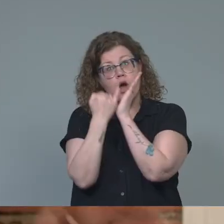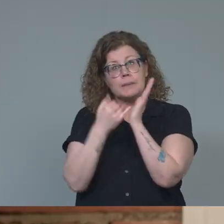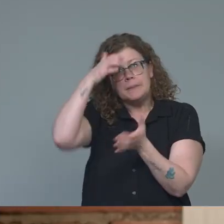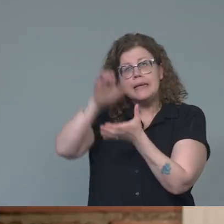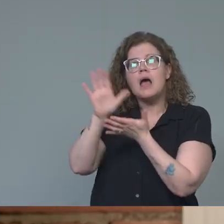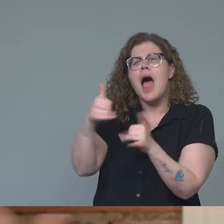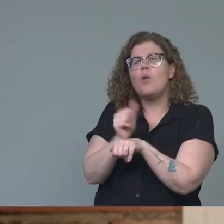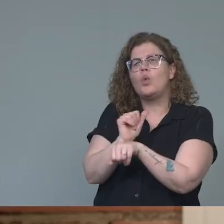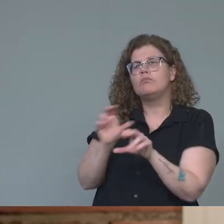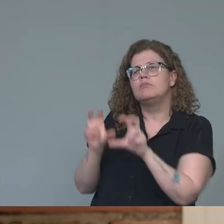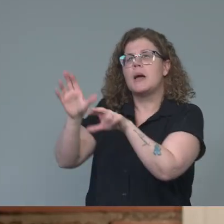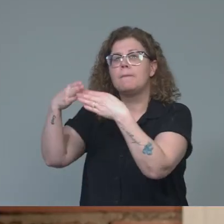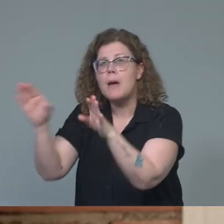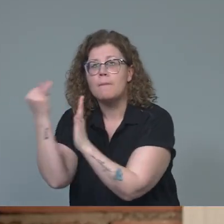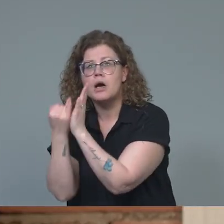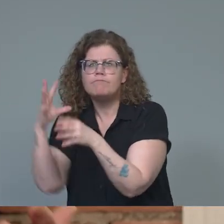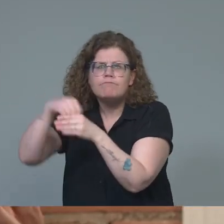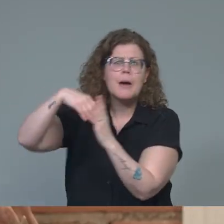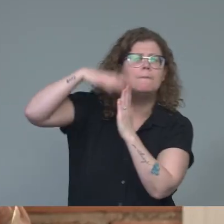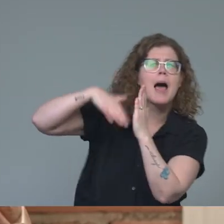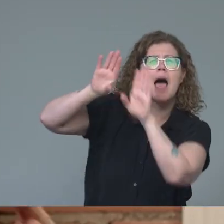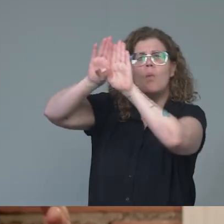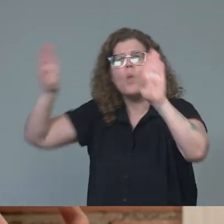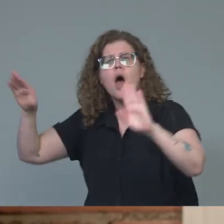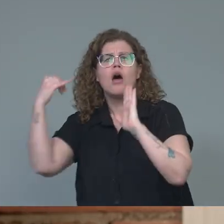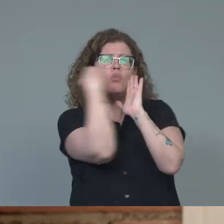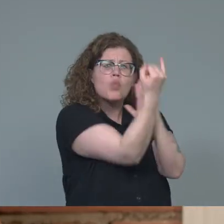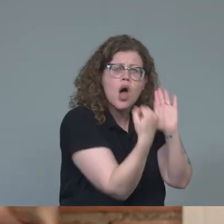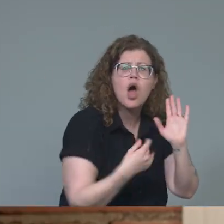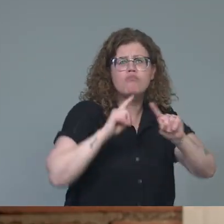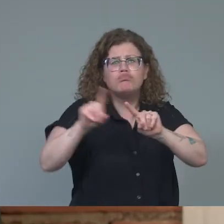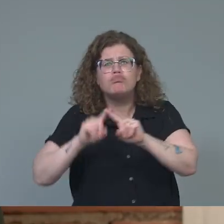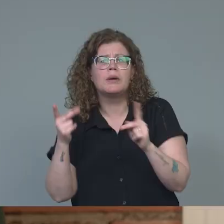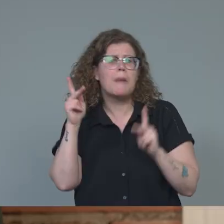Now, if you're doing that as a mentorship opportunity or engagement with youth perhaps